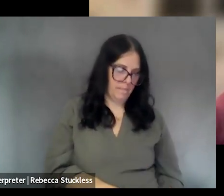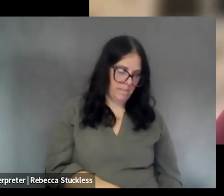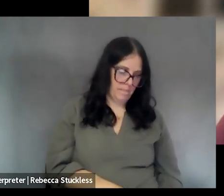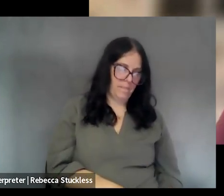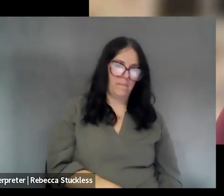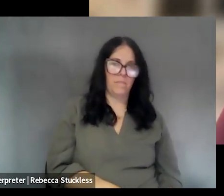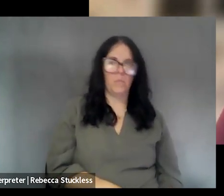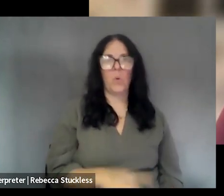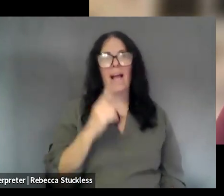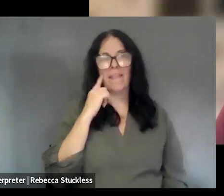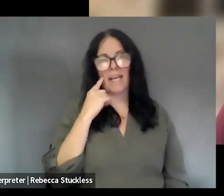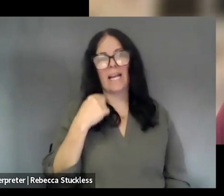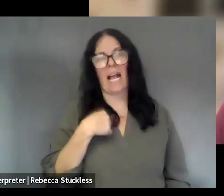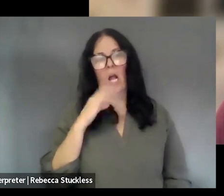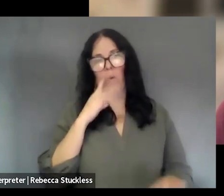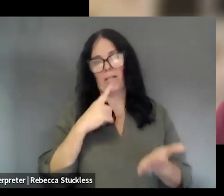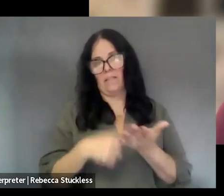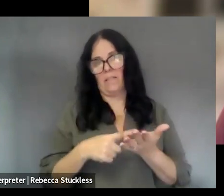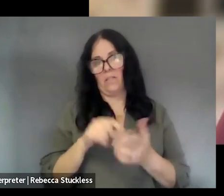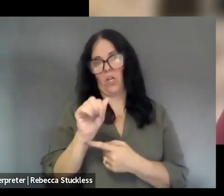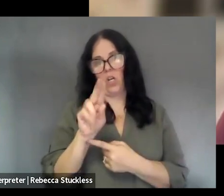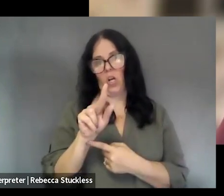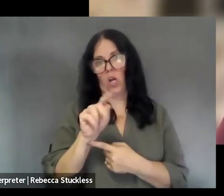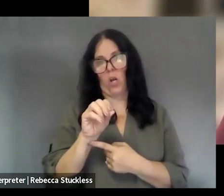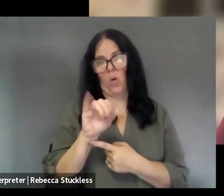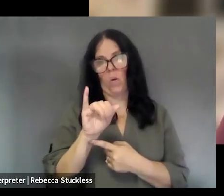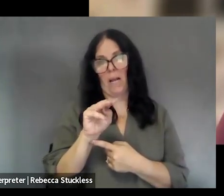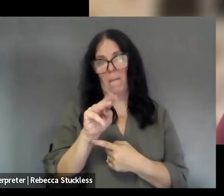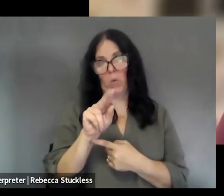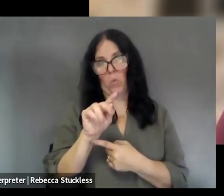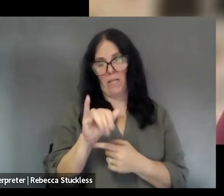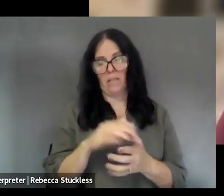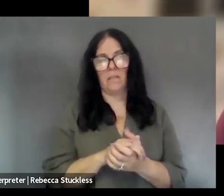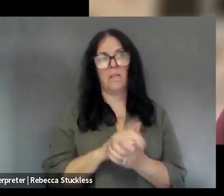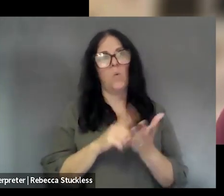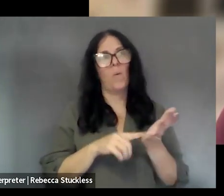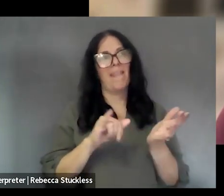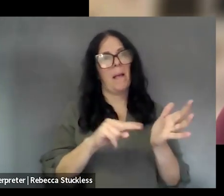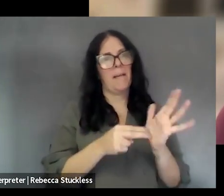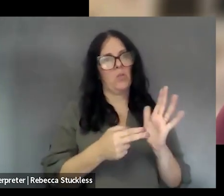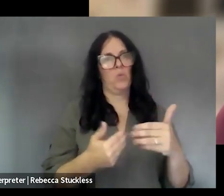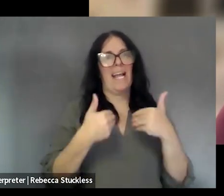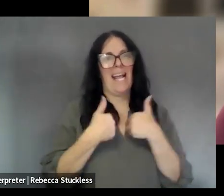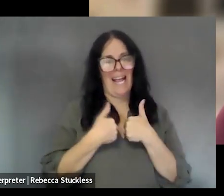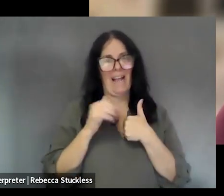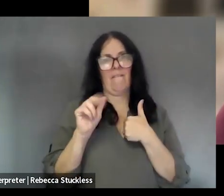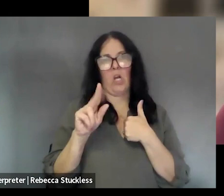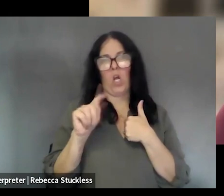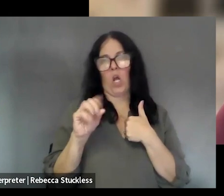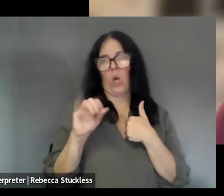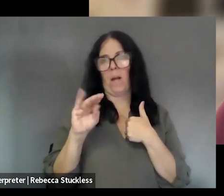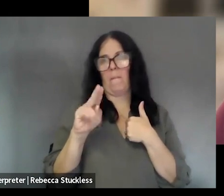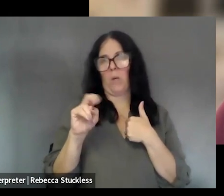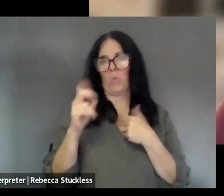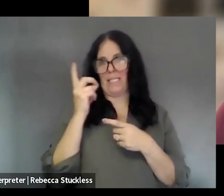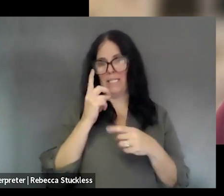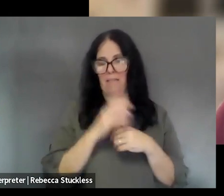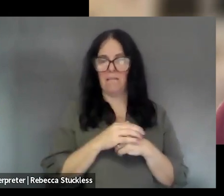talk about autoimmunity, what what it means to have an autoimmune disease, some examples, I also